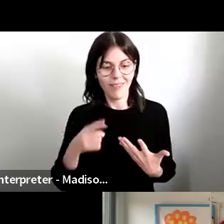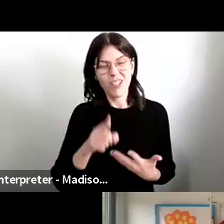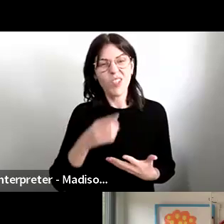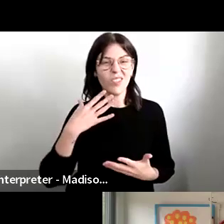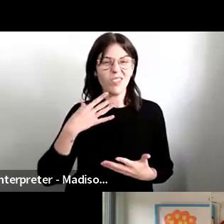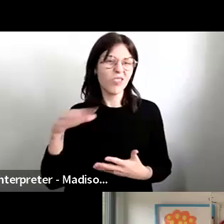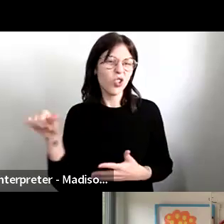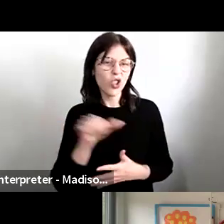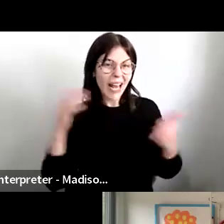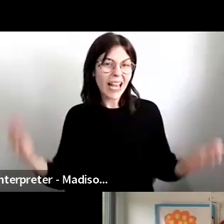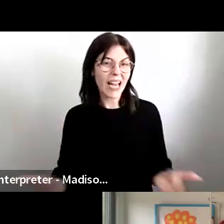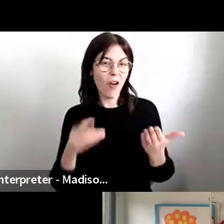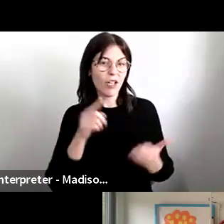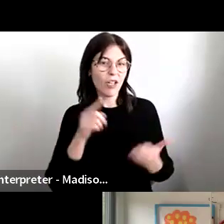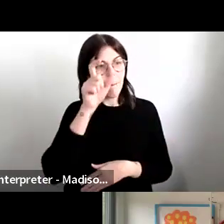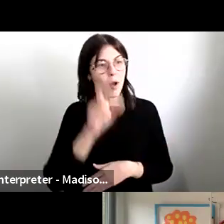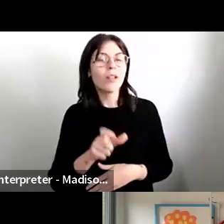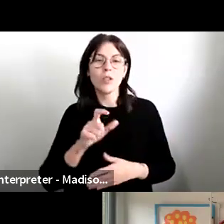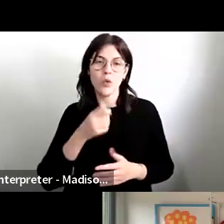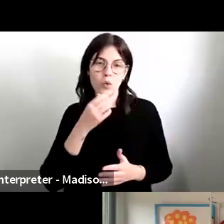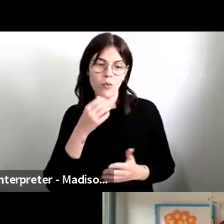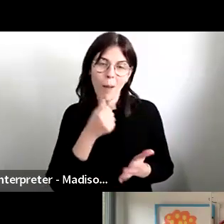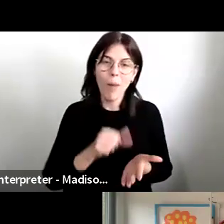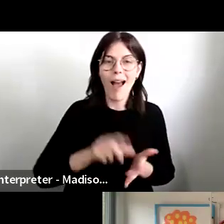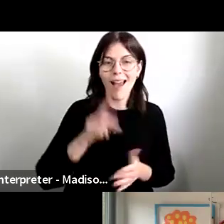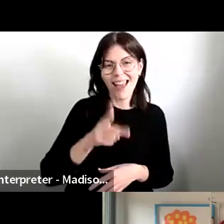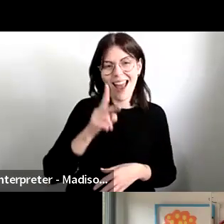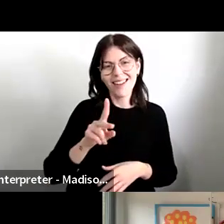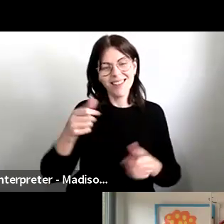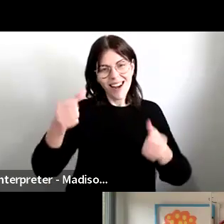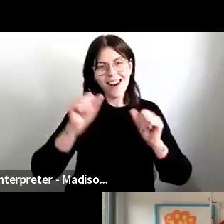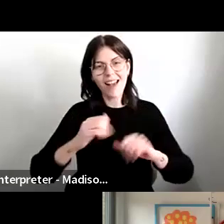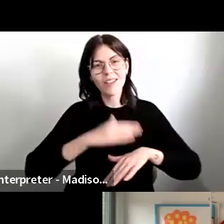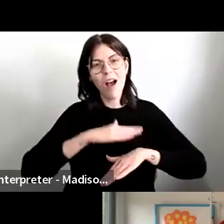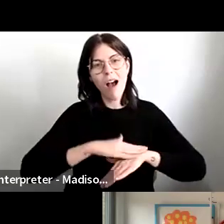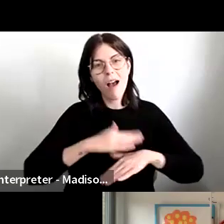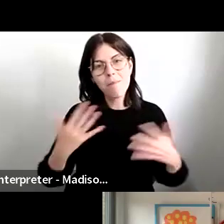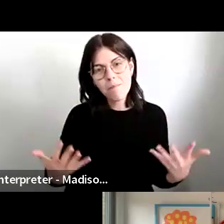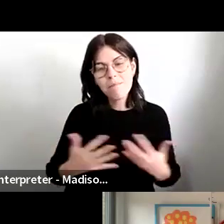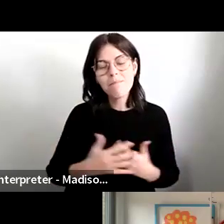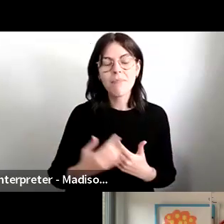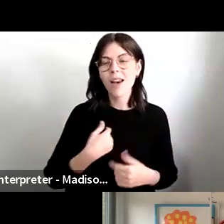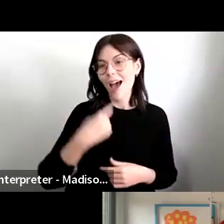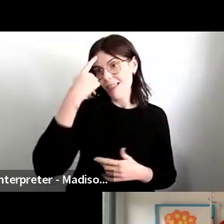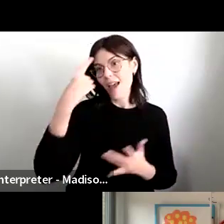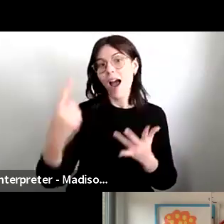is applied just to apply again, right? And I think the other thing I learned,